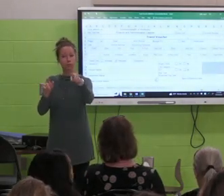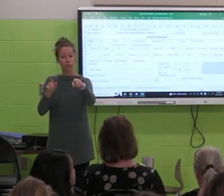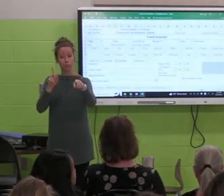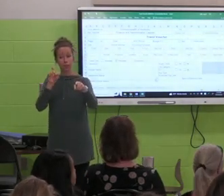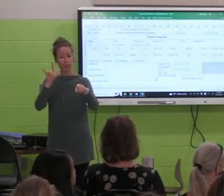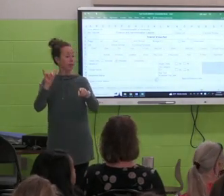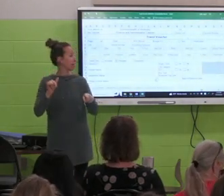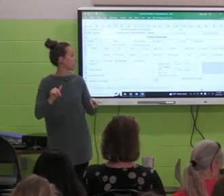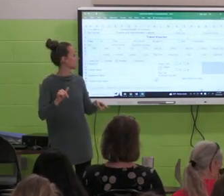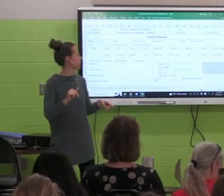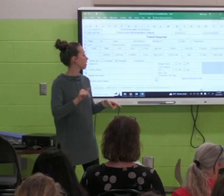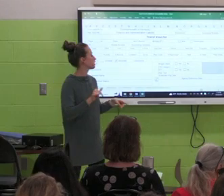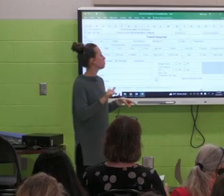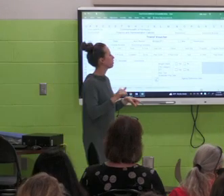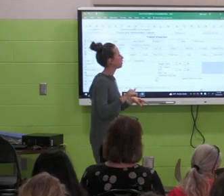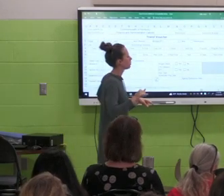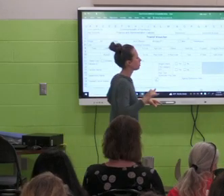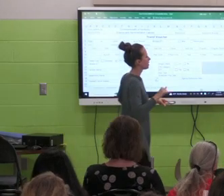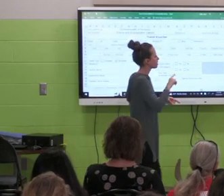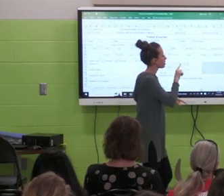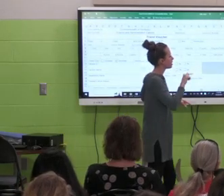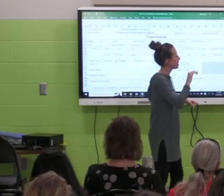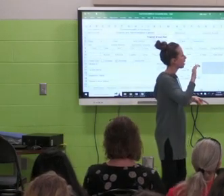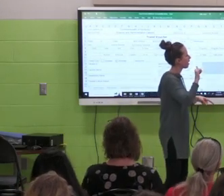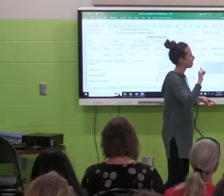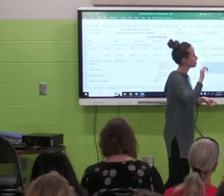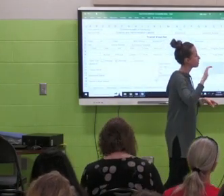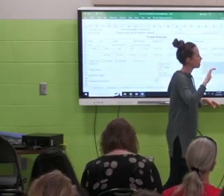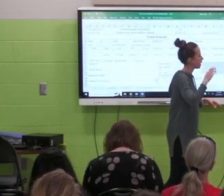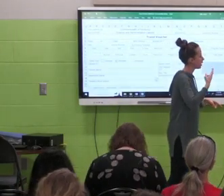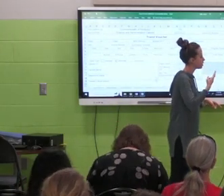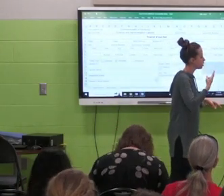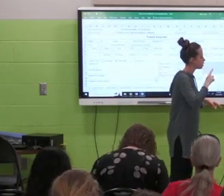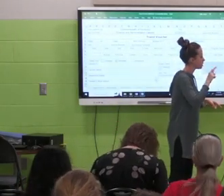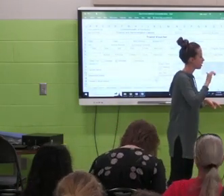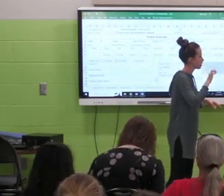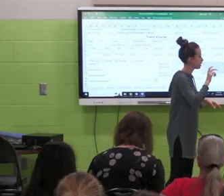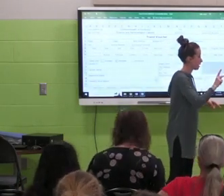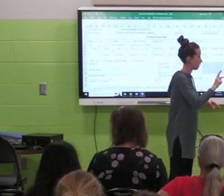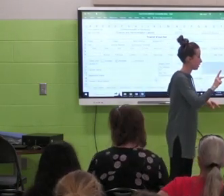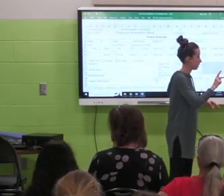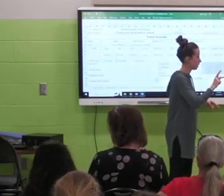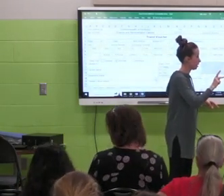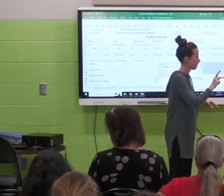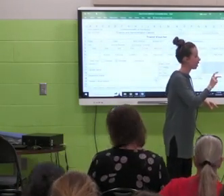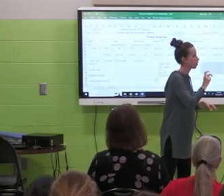Samantha thank you